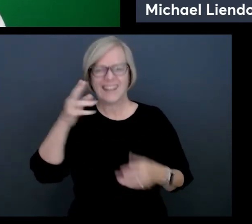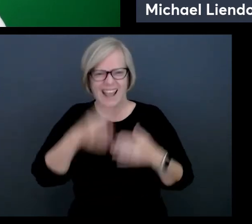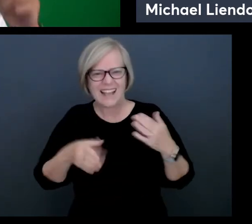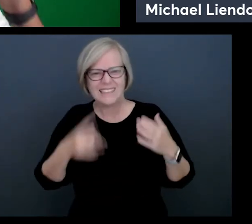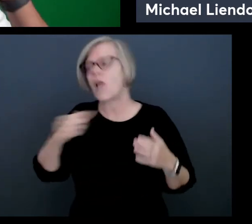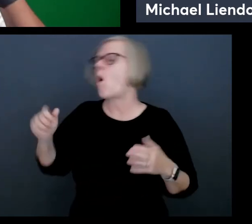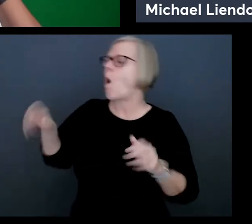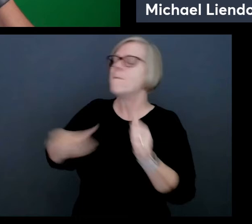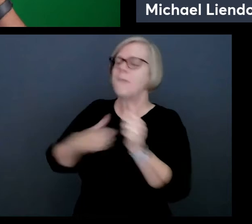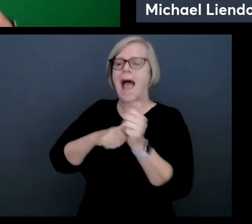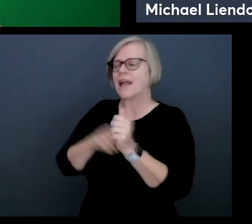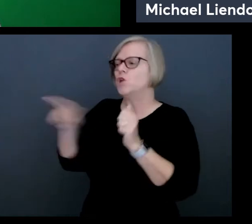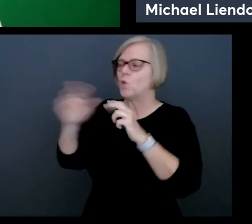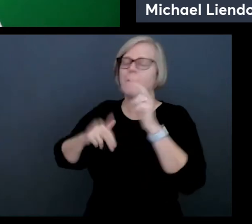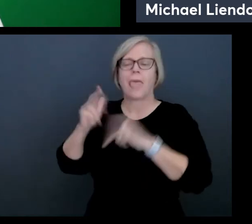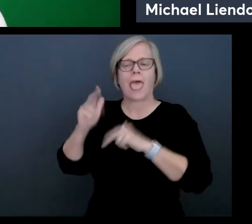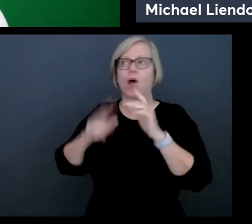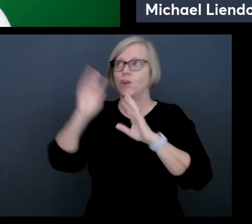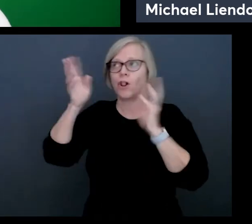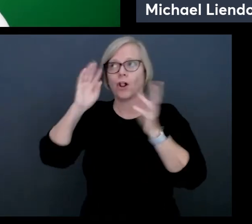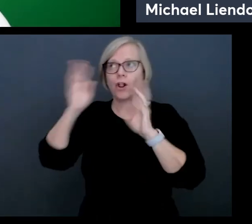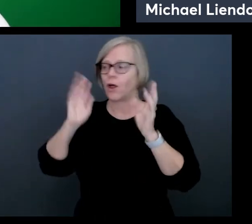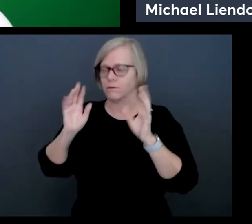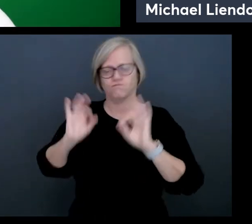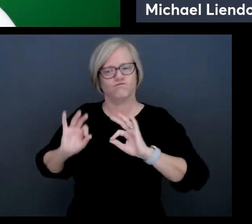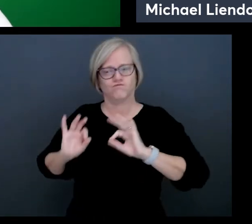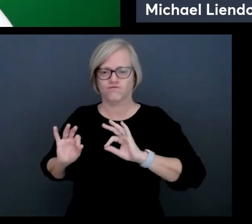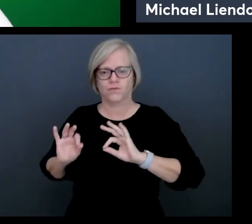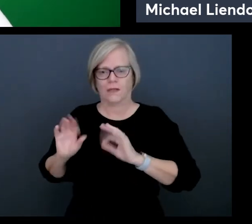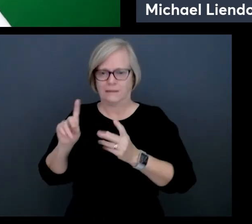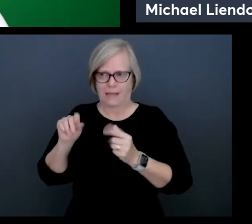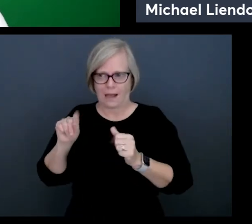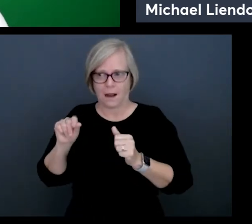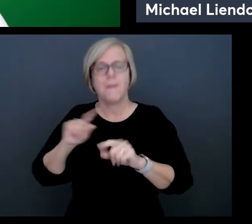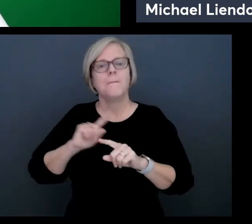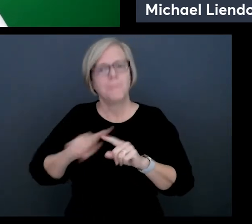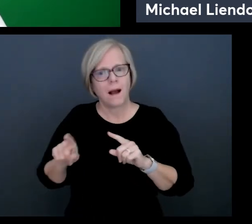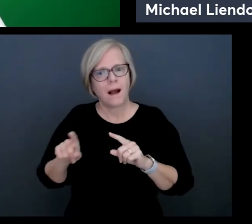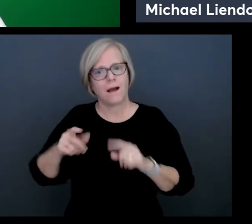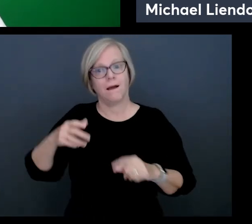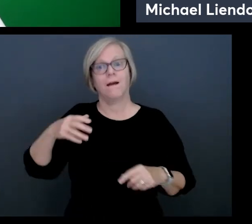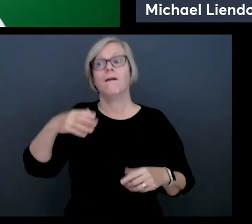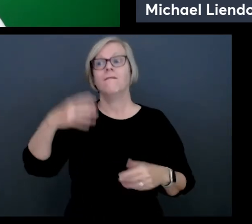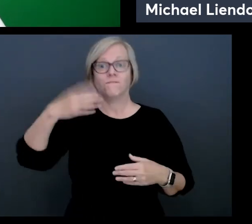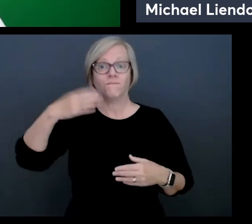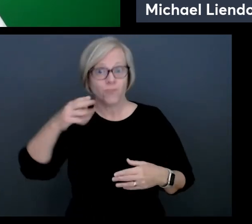back end team, you can go ahead and build it out and you can create all of the various pieces of data,